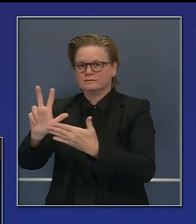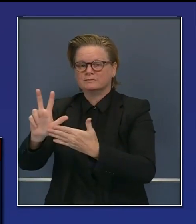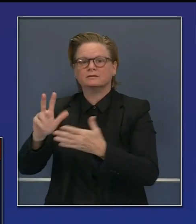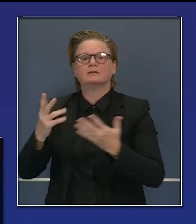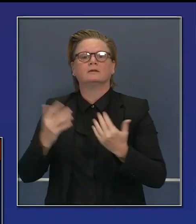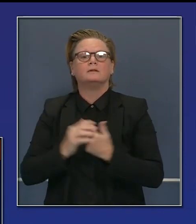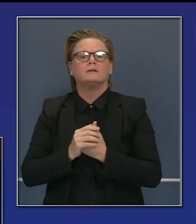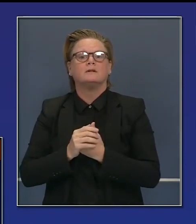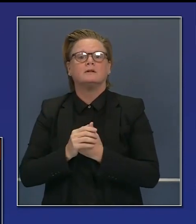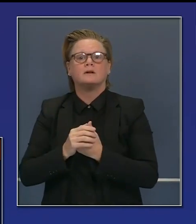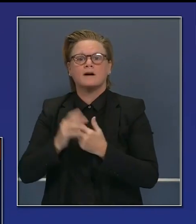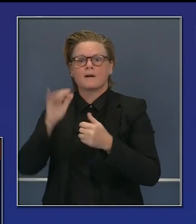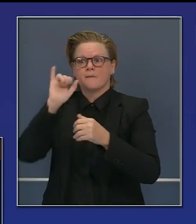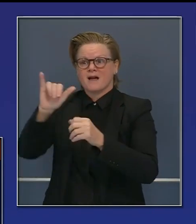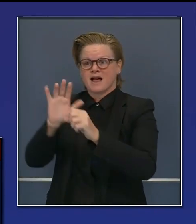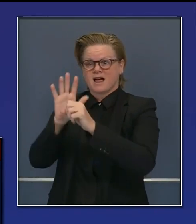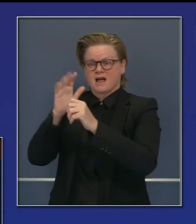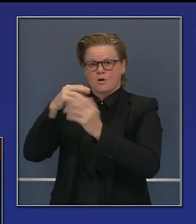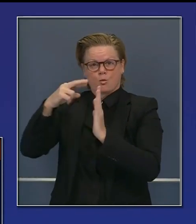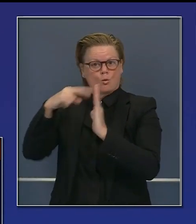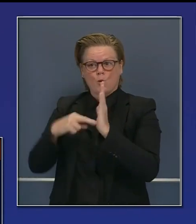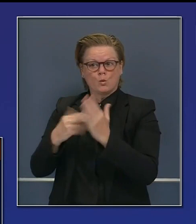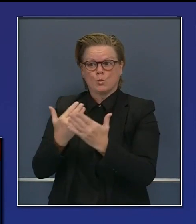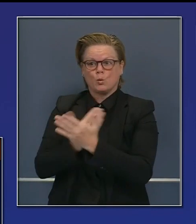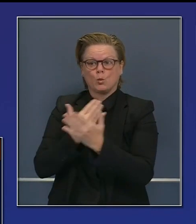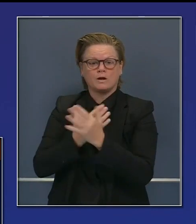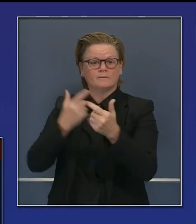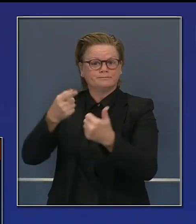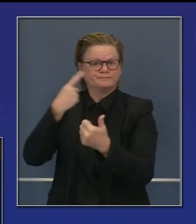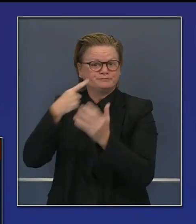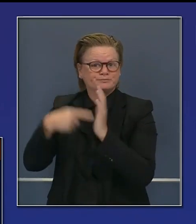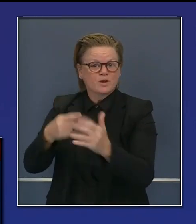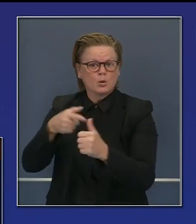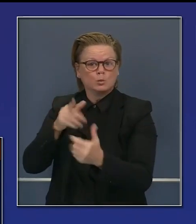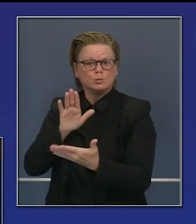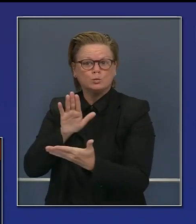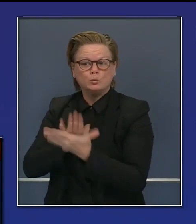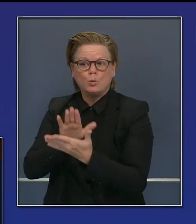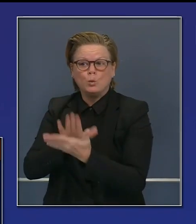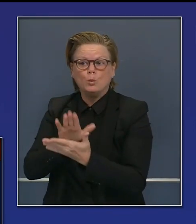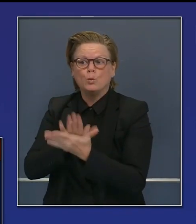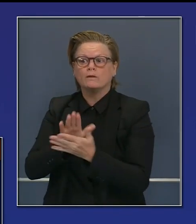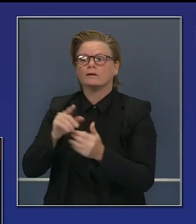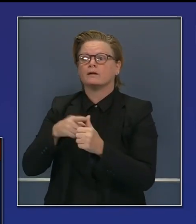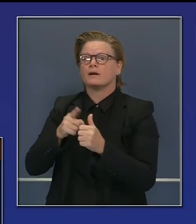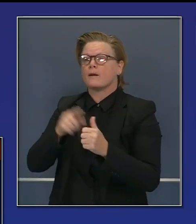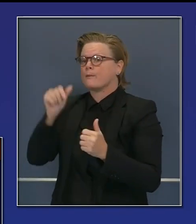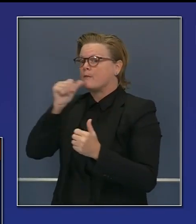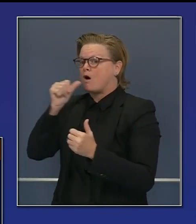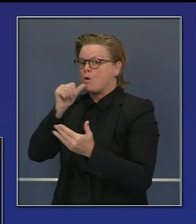THOSE SECTORS THAT WILL REMAIN OPEN IN THIS NEW CRITERIA